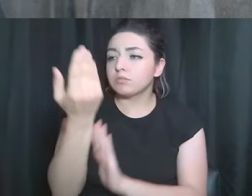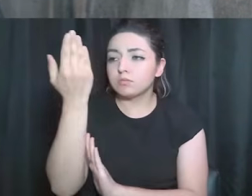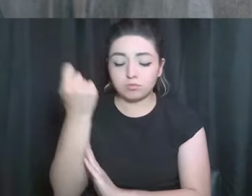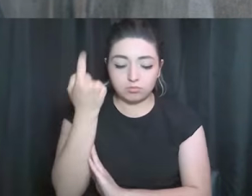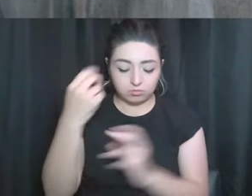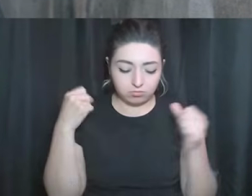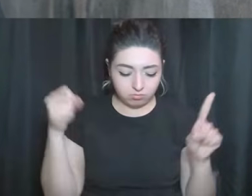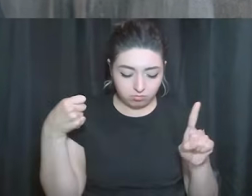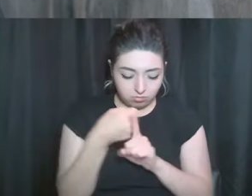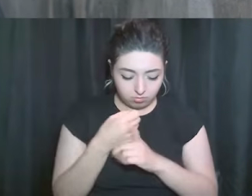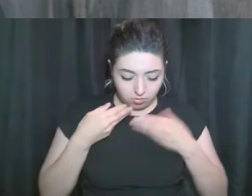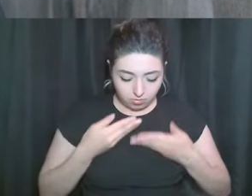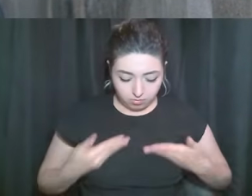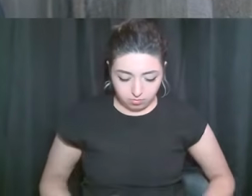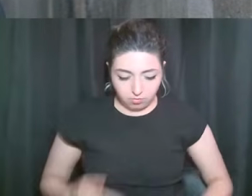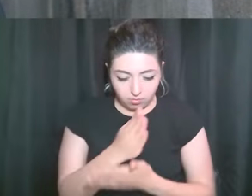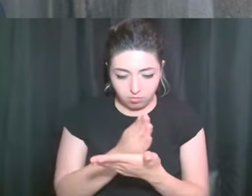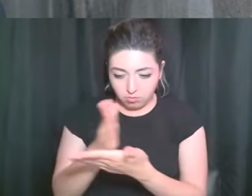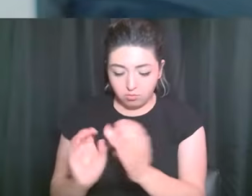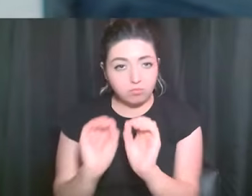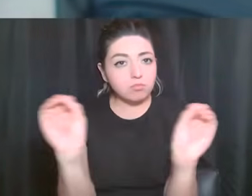I don't see any direct impact to any of his vital biocomponents.